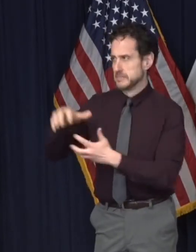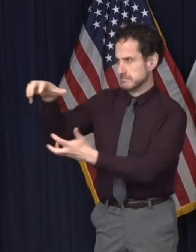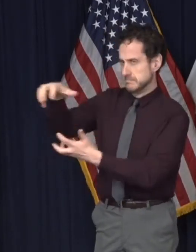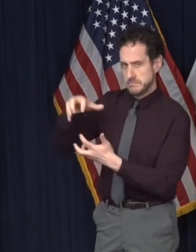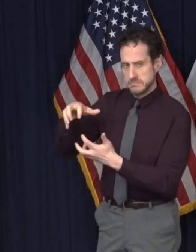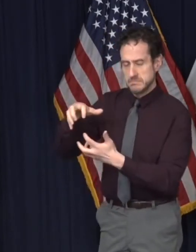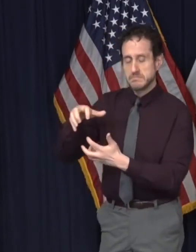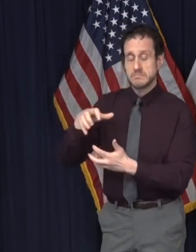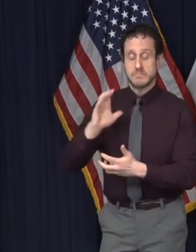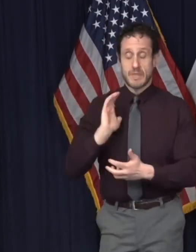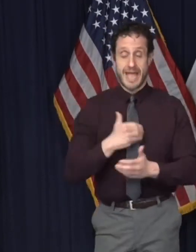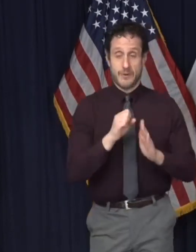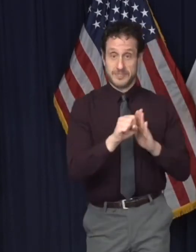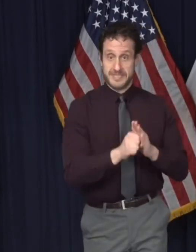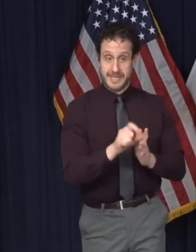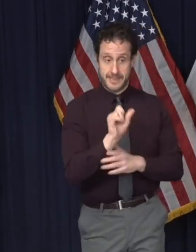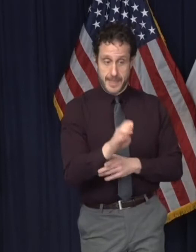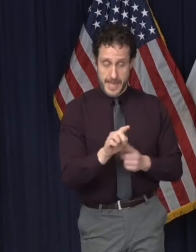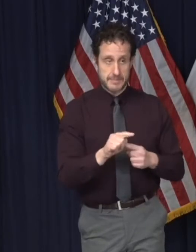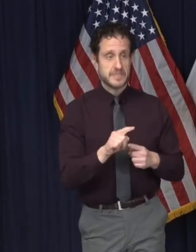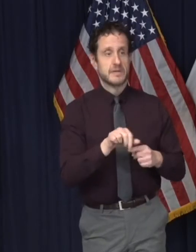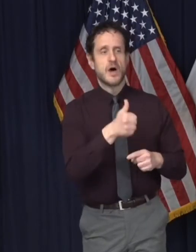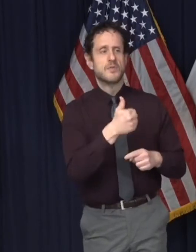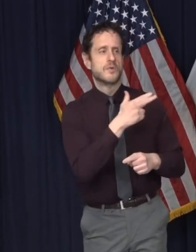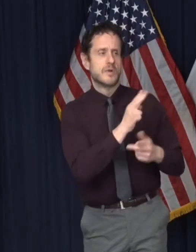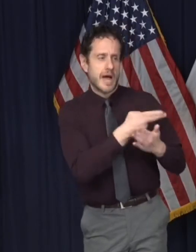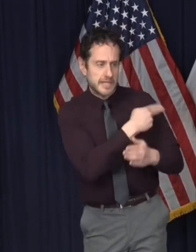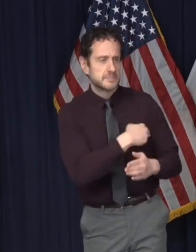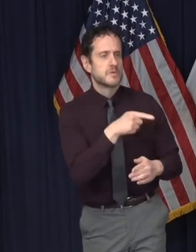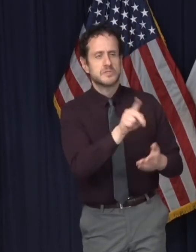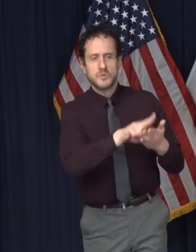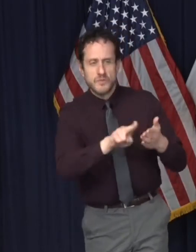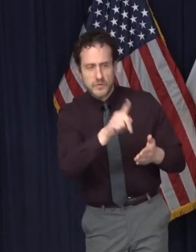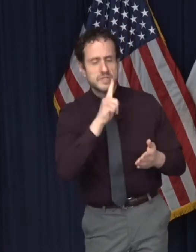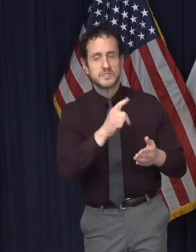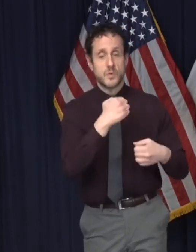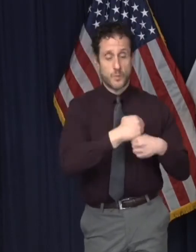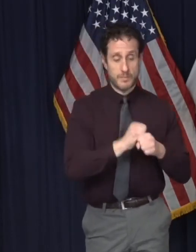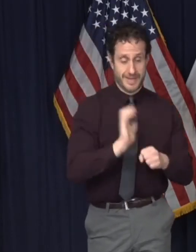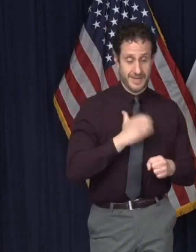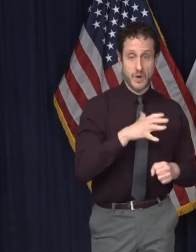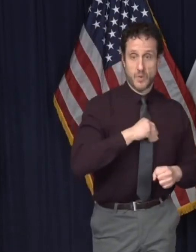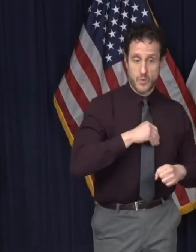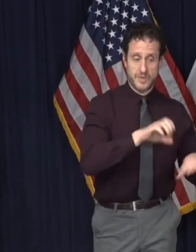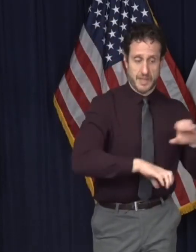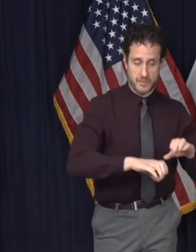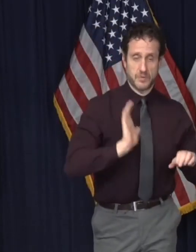UNIVERSITIES AND LOCAL LABORATORIES ARE CREATING OUR OWN RAW MATERIALS INSTEAD OF